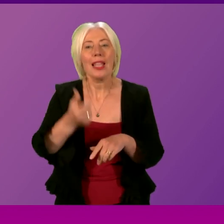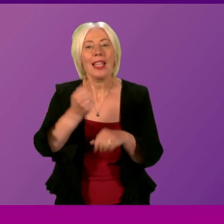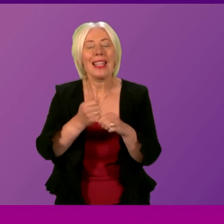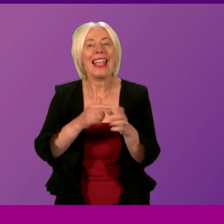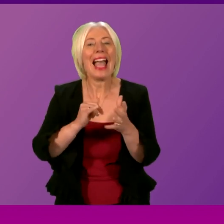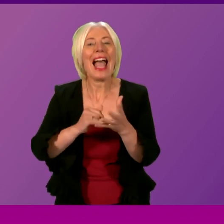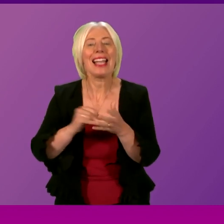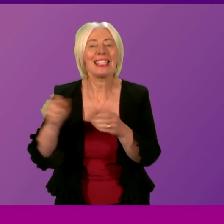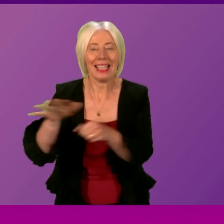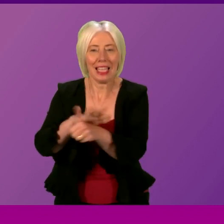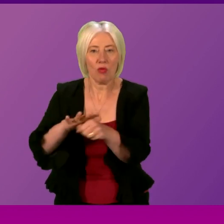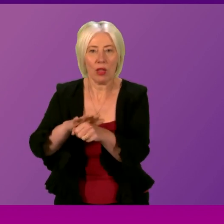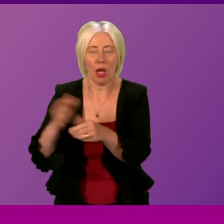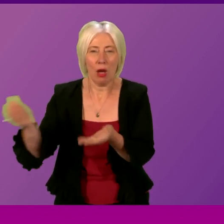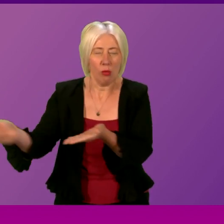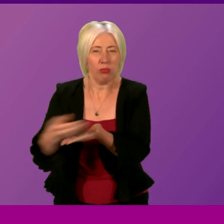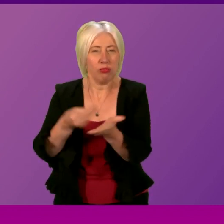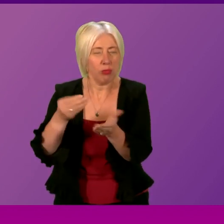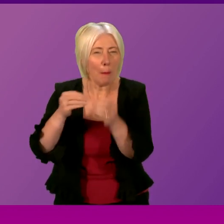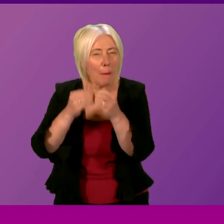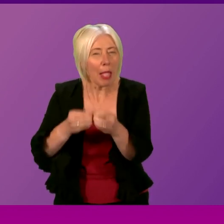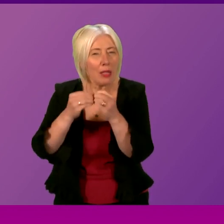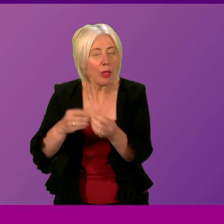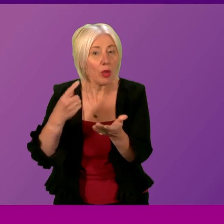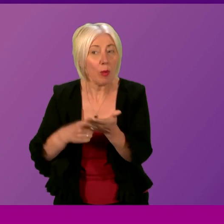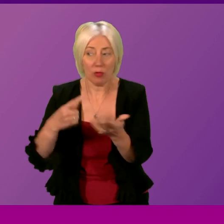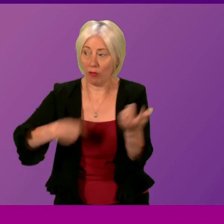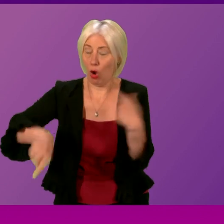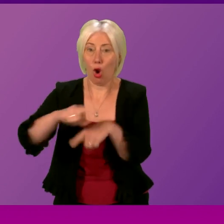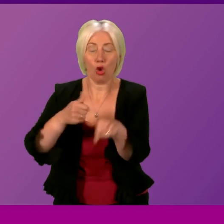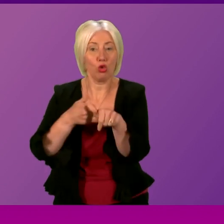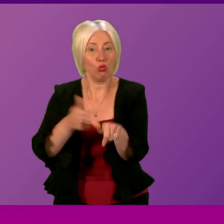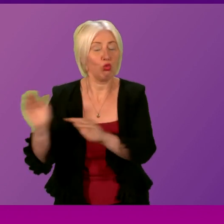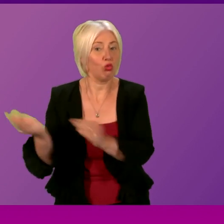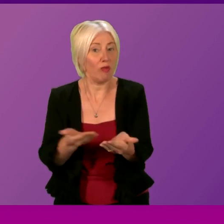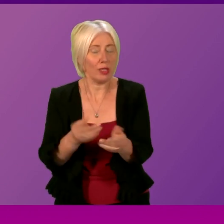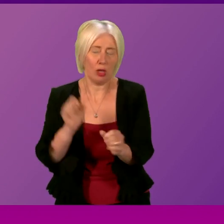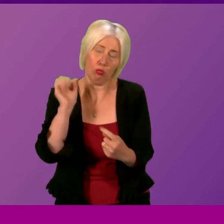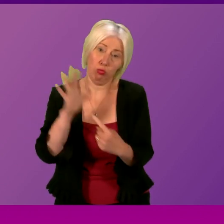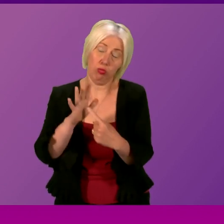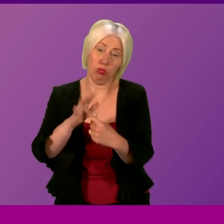of pounds to support public services and it is crucial for Scotland’s economy. However, this